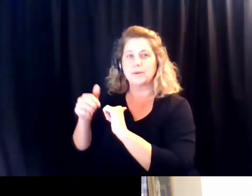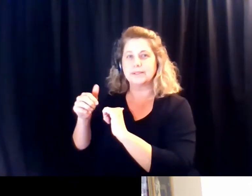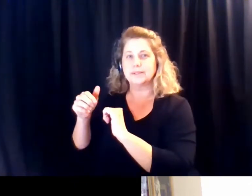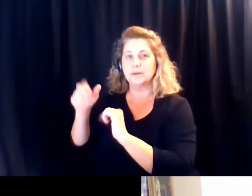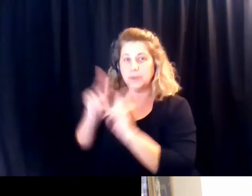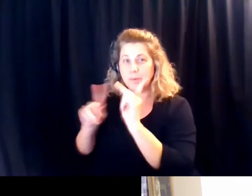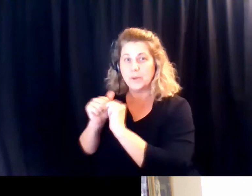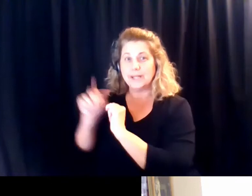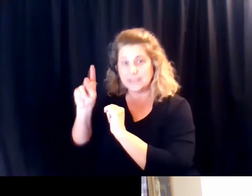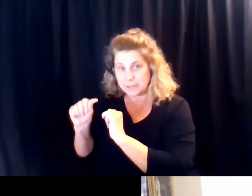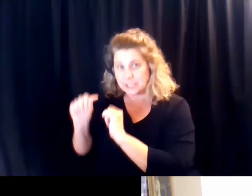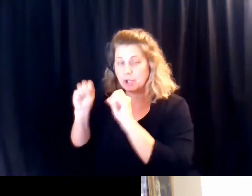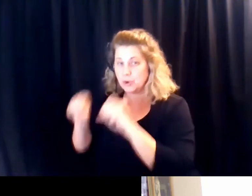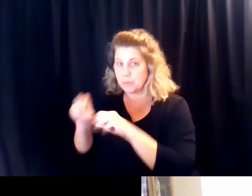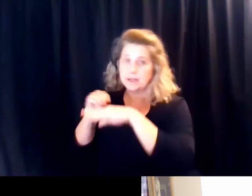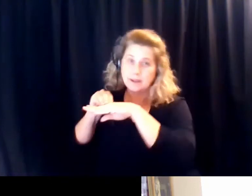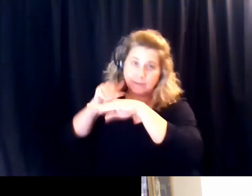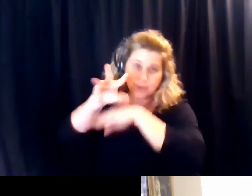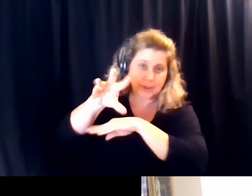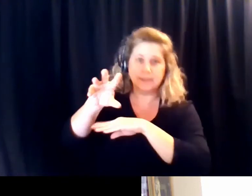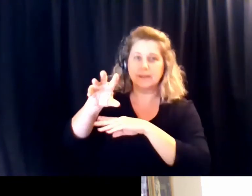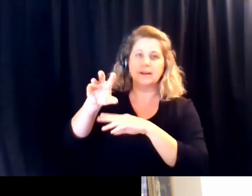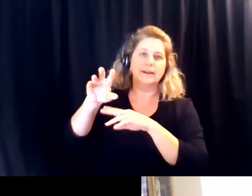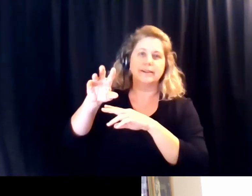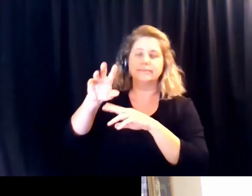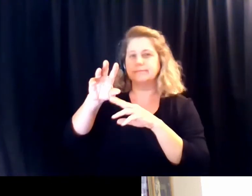Heather Dibblee: And then how do we go to take these changes and turn them into reality.